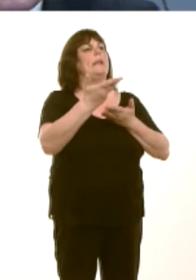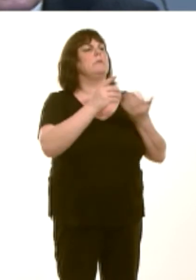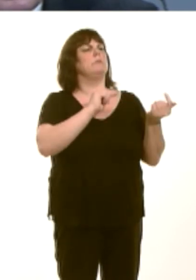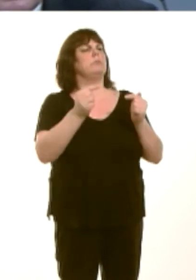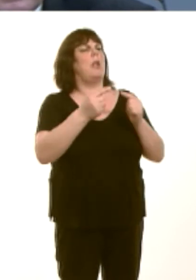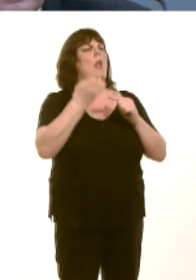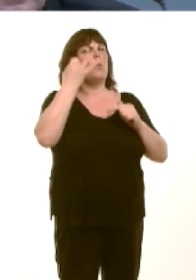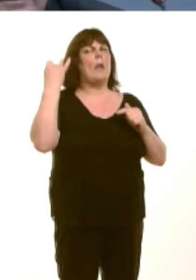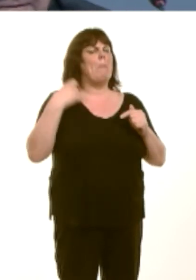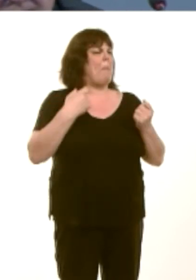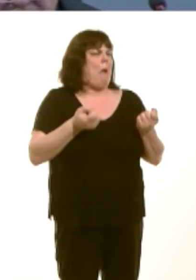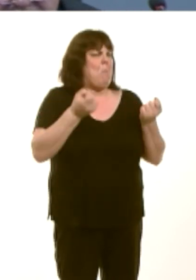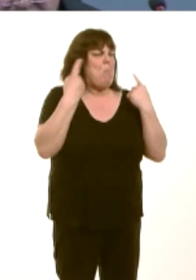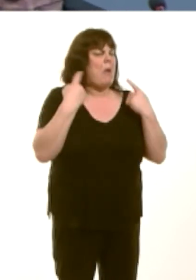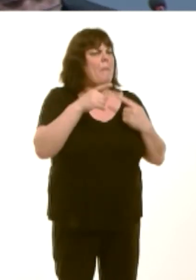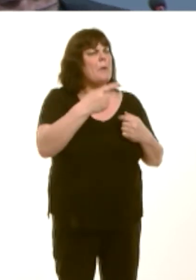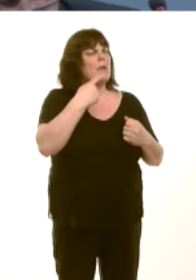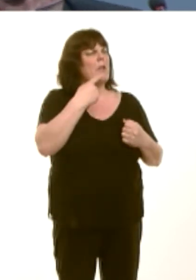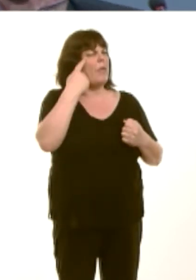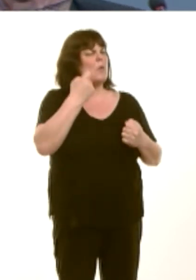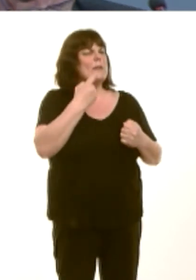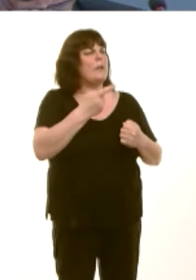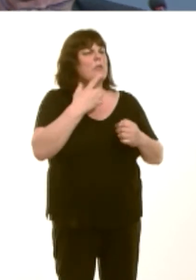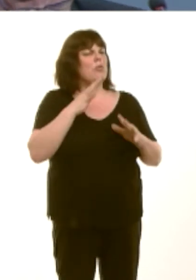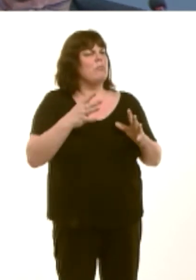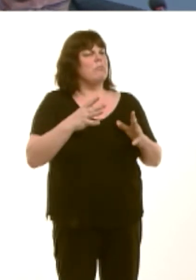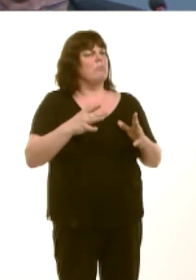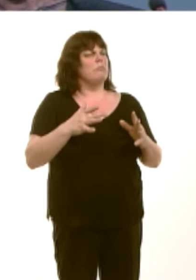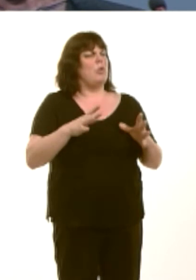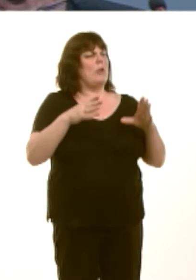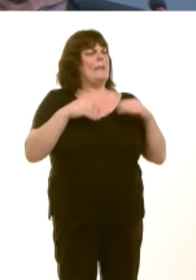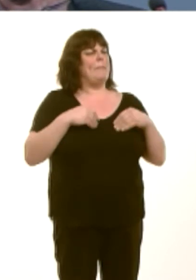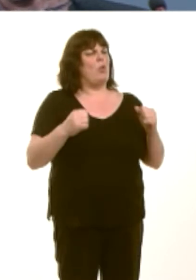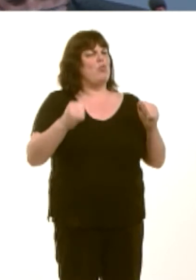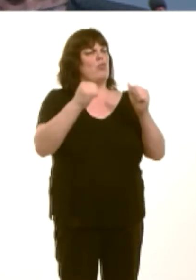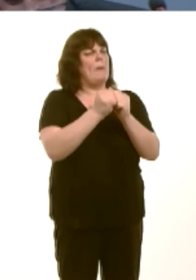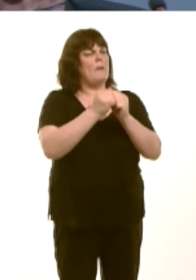youóI think you were indicating that you didnít believe there was an agreement around the St Davidís Day proposals.